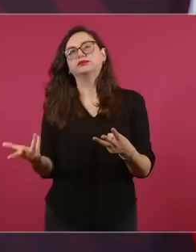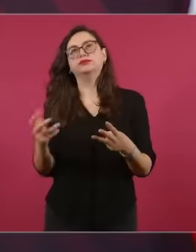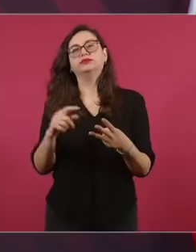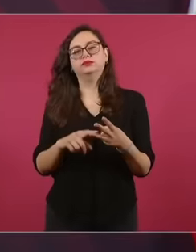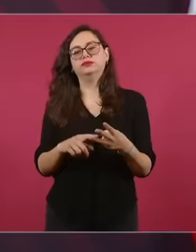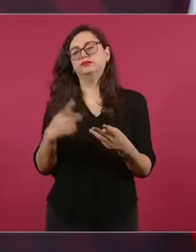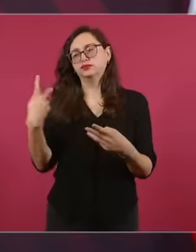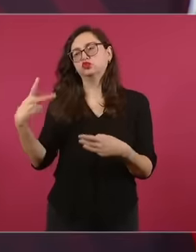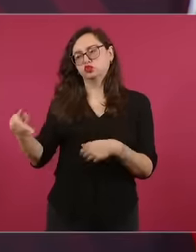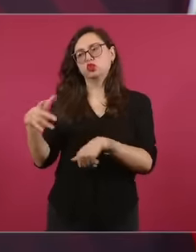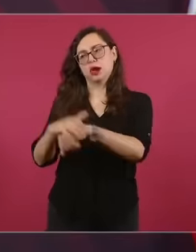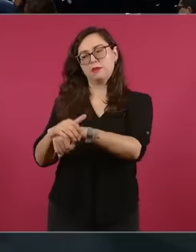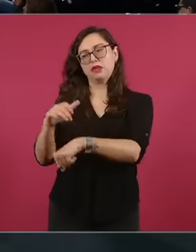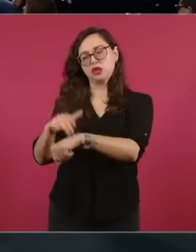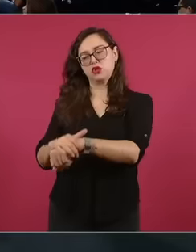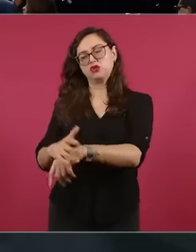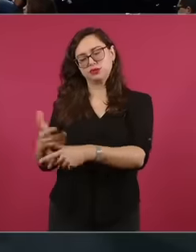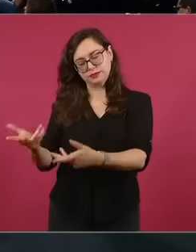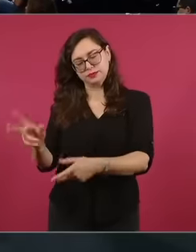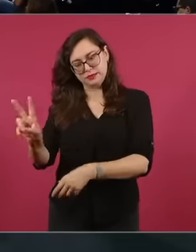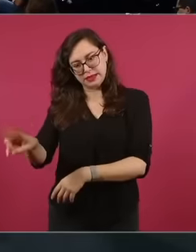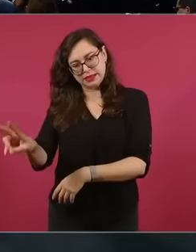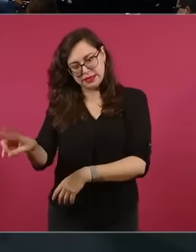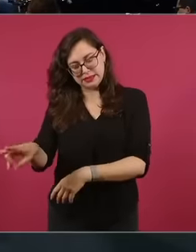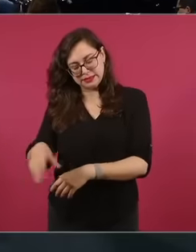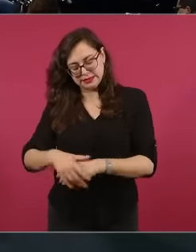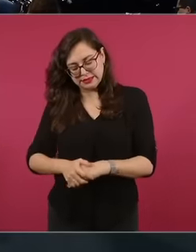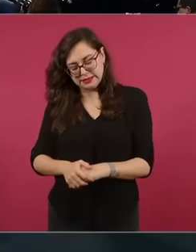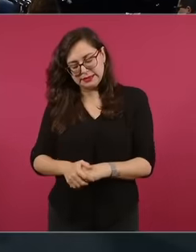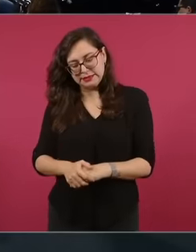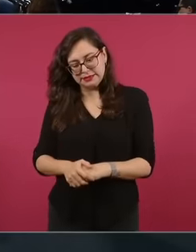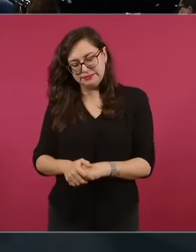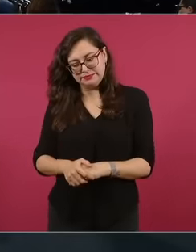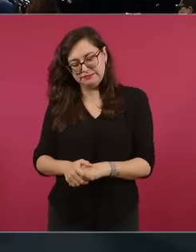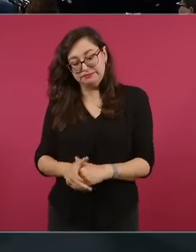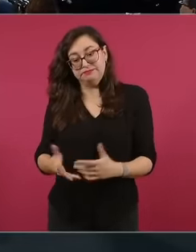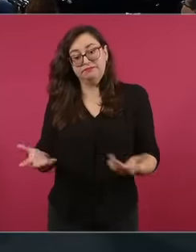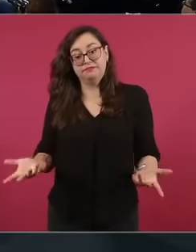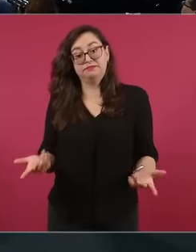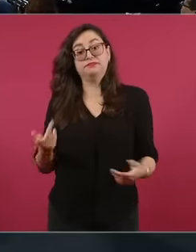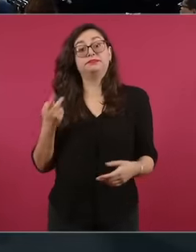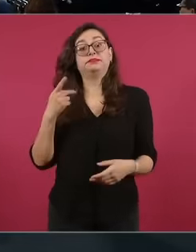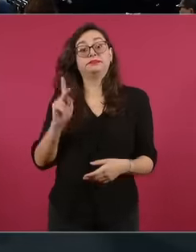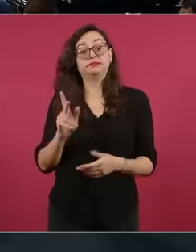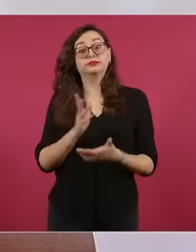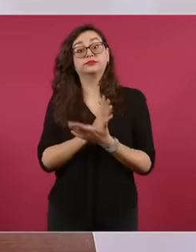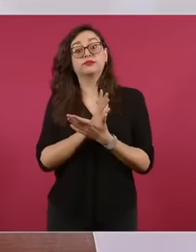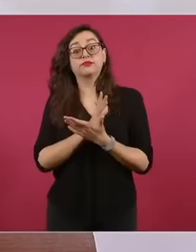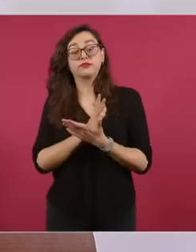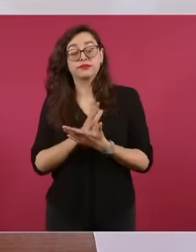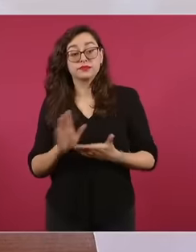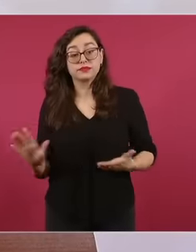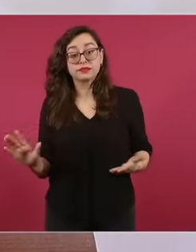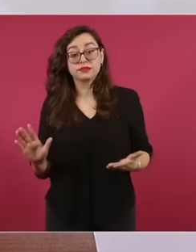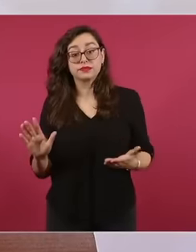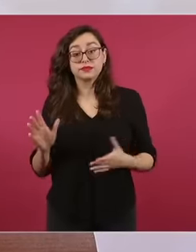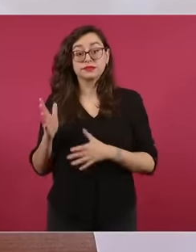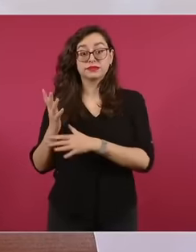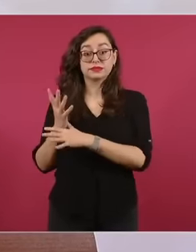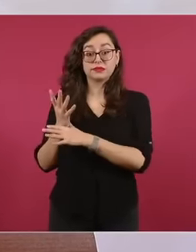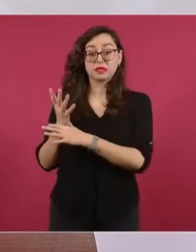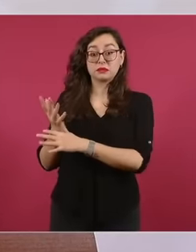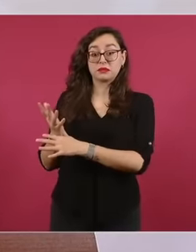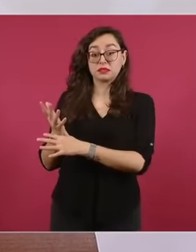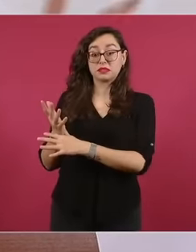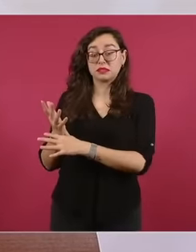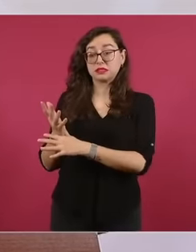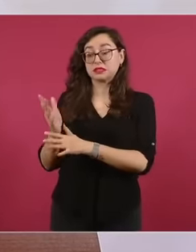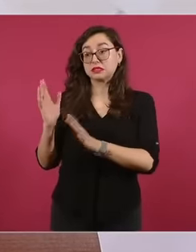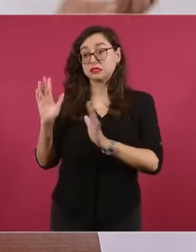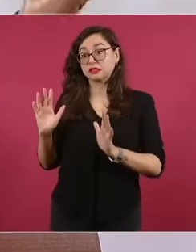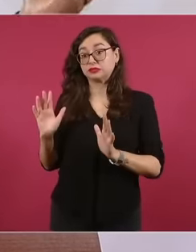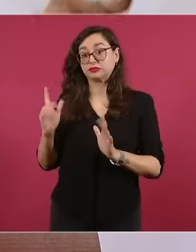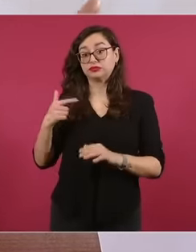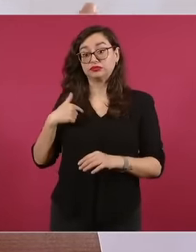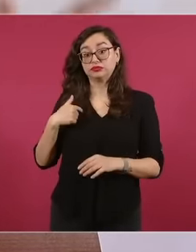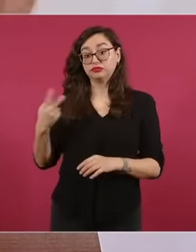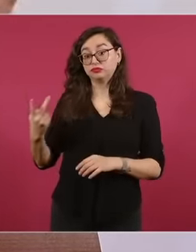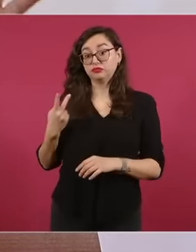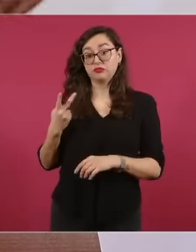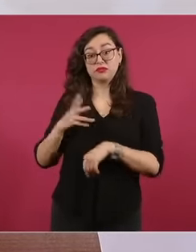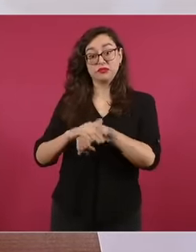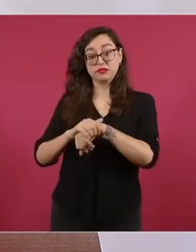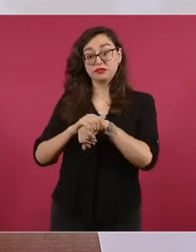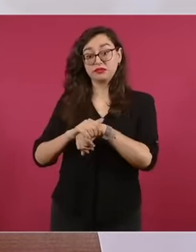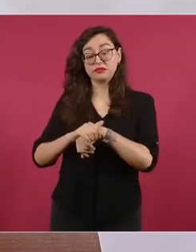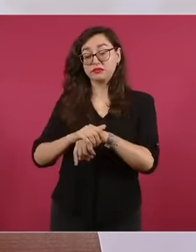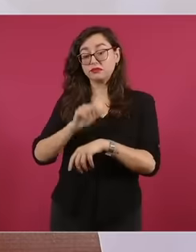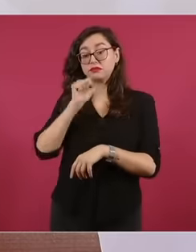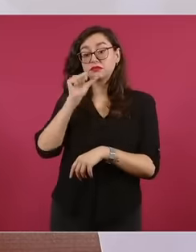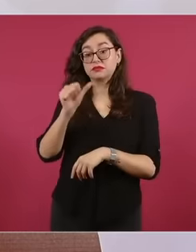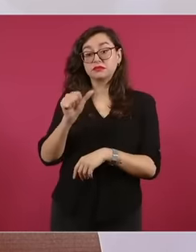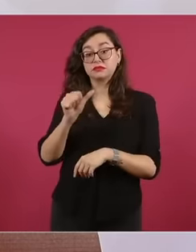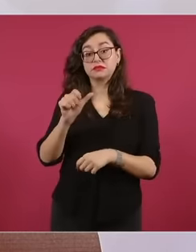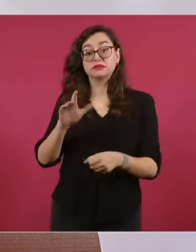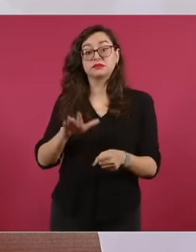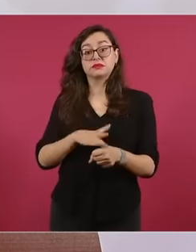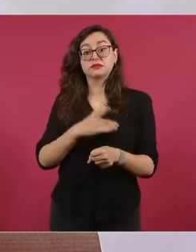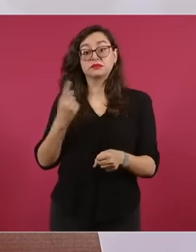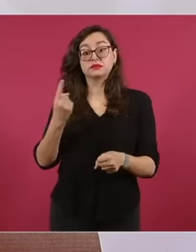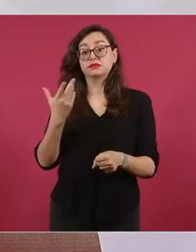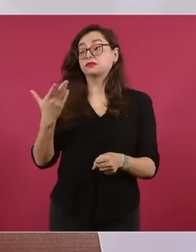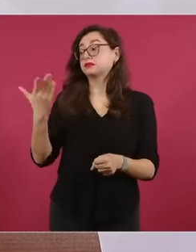but he dares to say that I am not his friend because they wanted to assassinate him